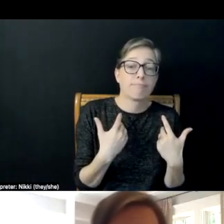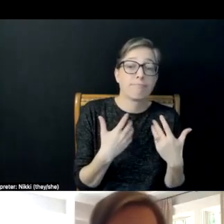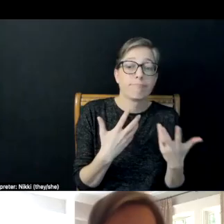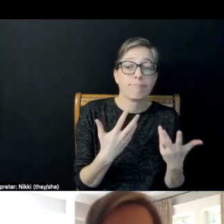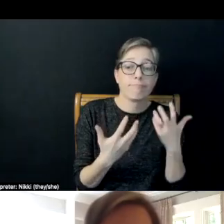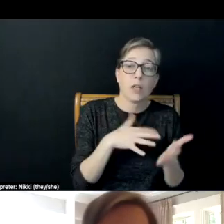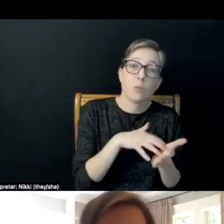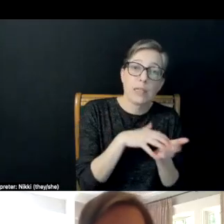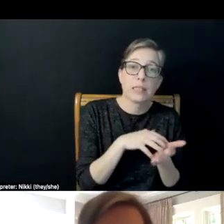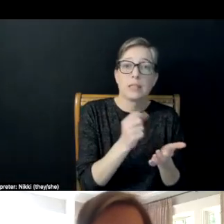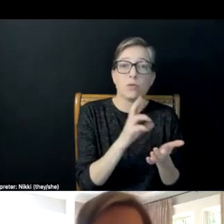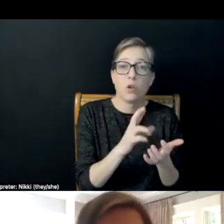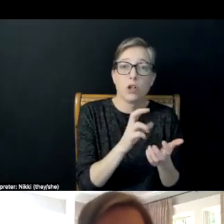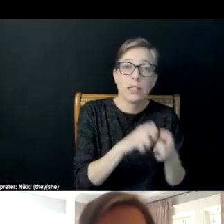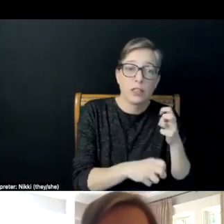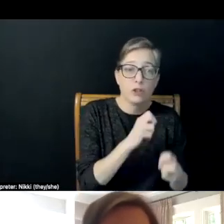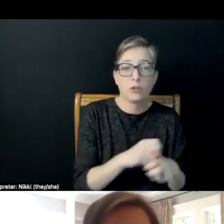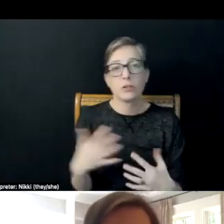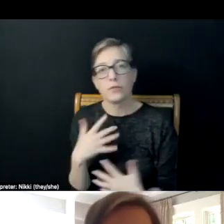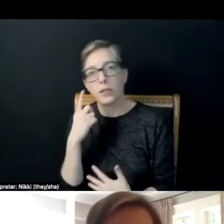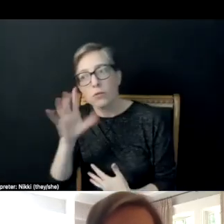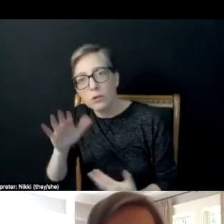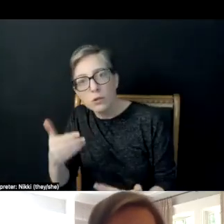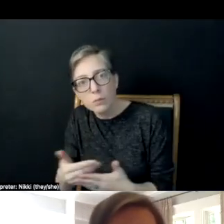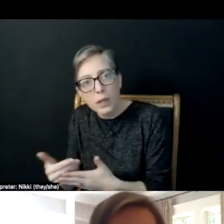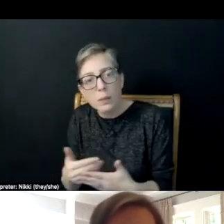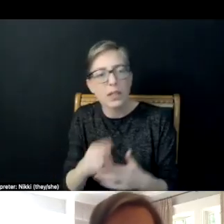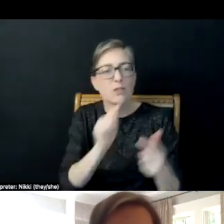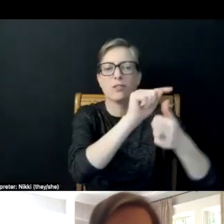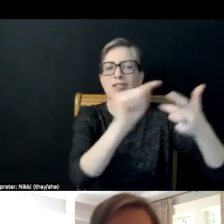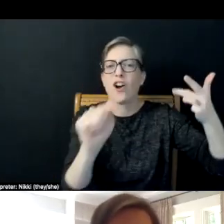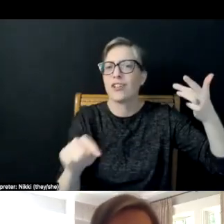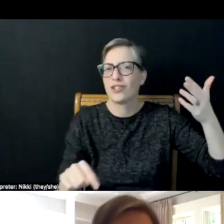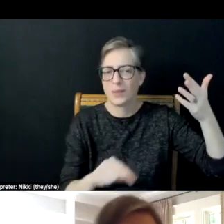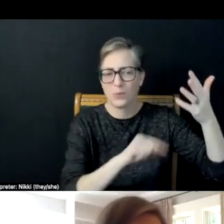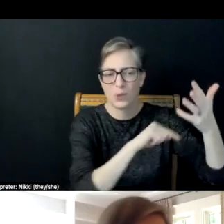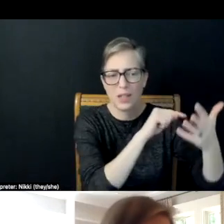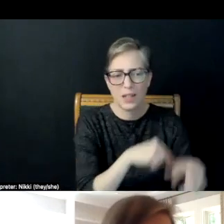fear for your abilities, everything, isolation, identity crisis, this isn't where you thought you were going to be.